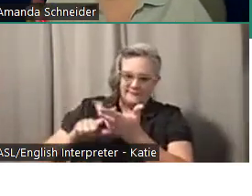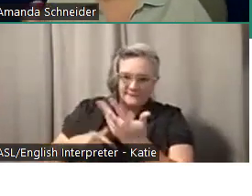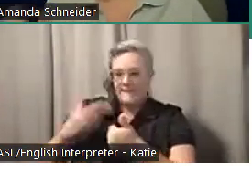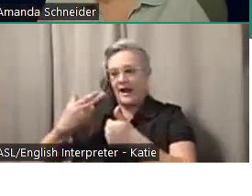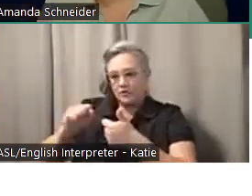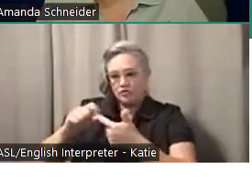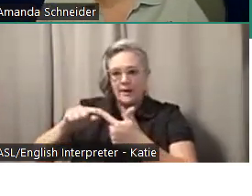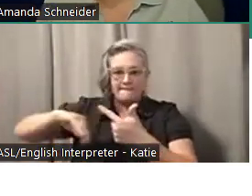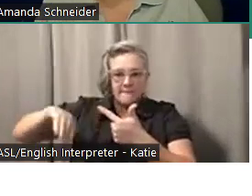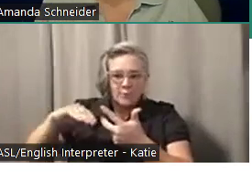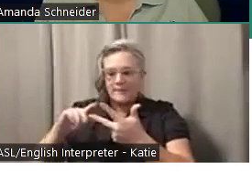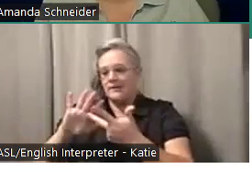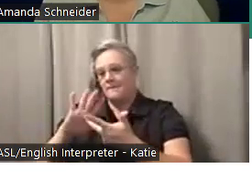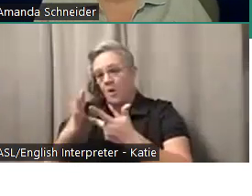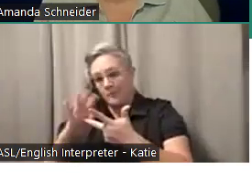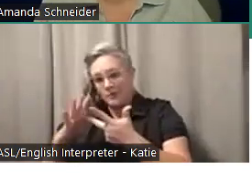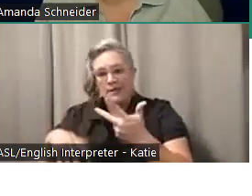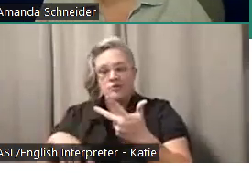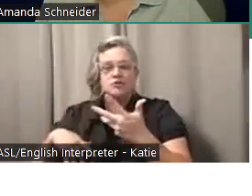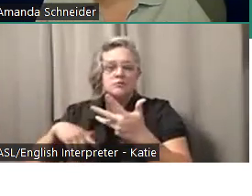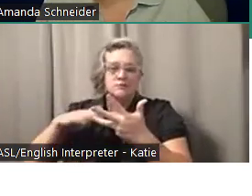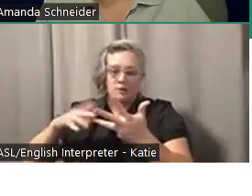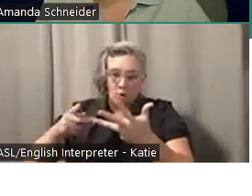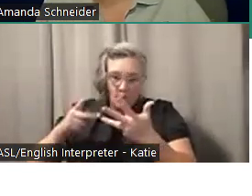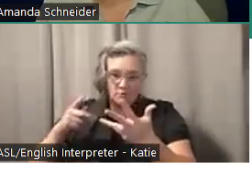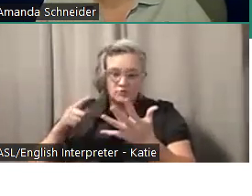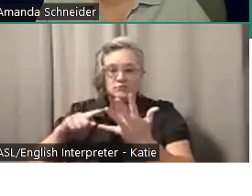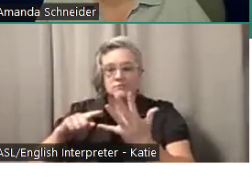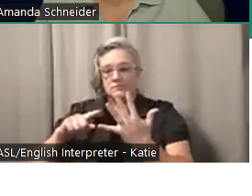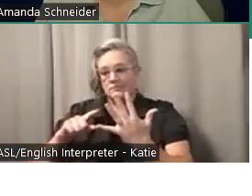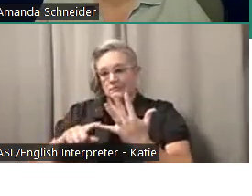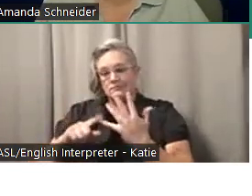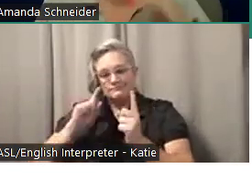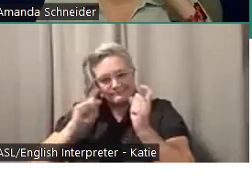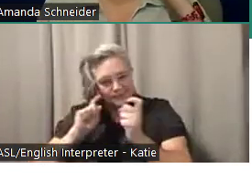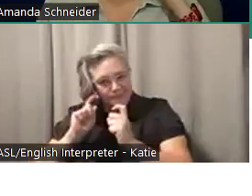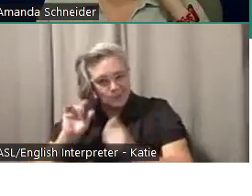movements, palm orientation, location, and also non-manual markers.